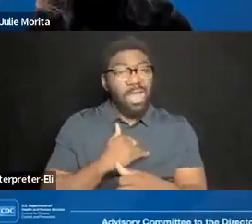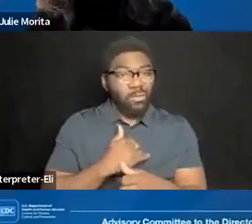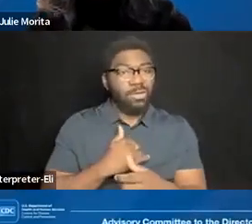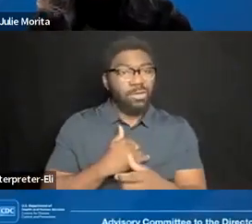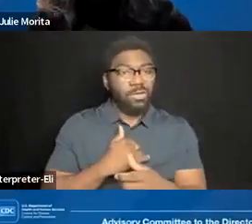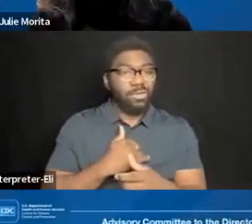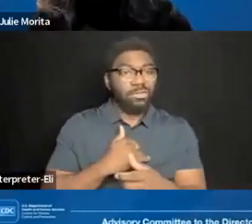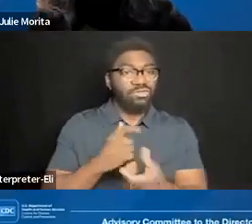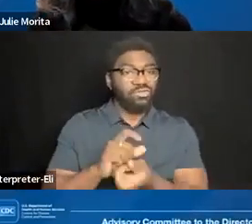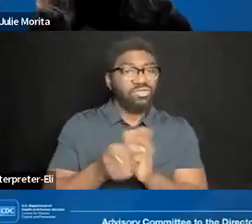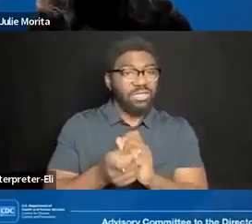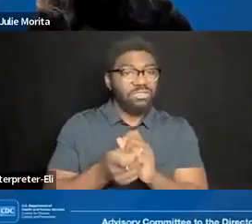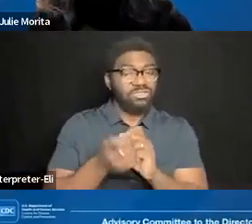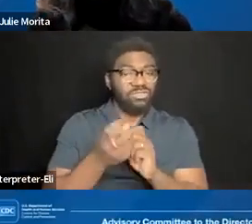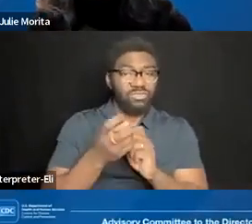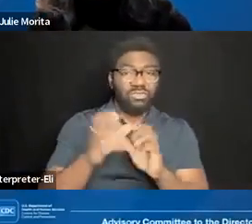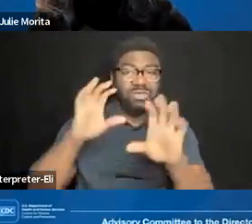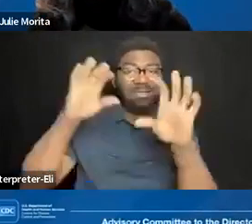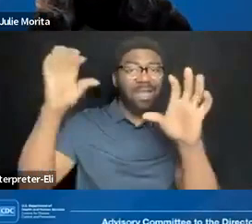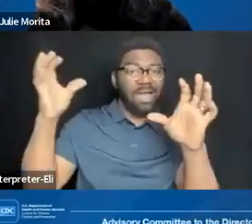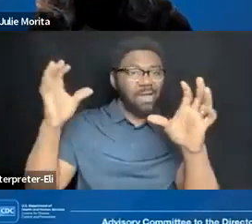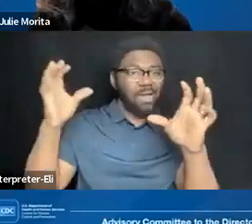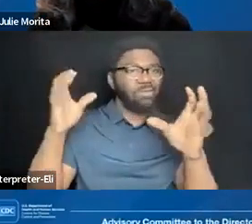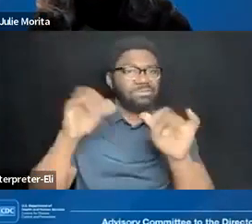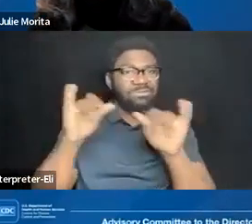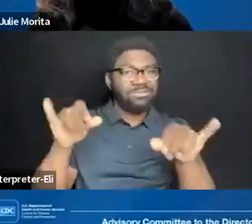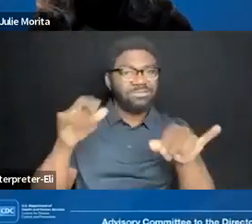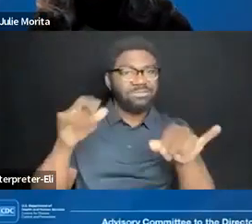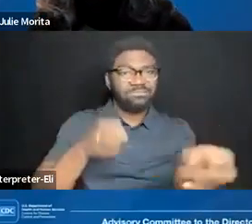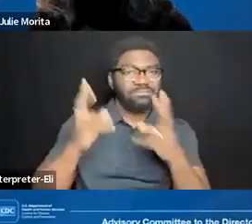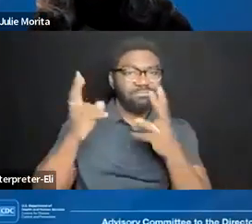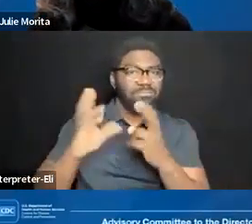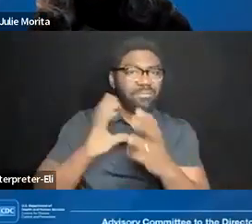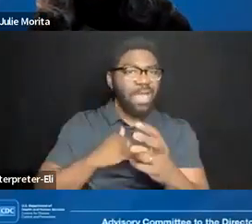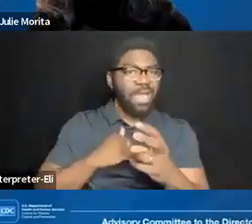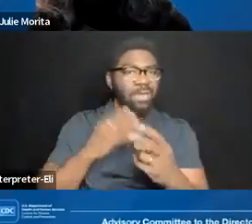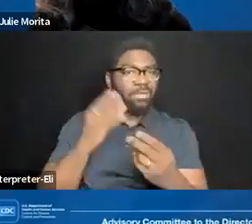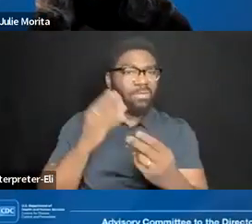that enables a sustained function and not have to get